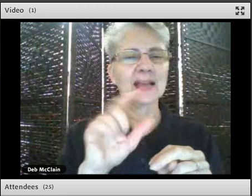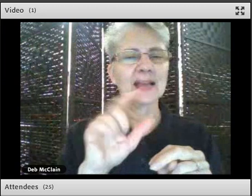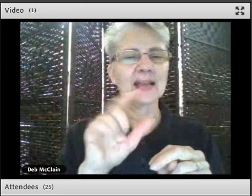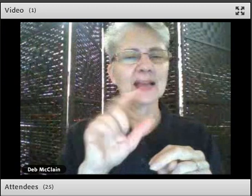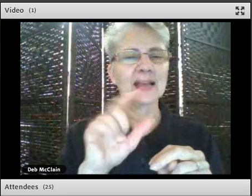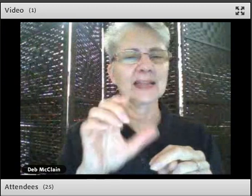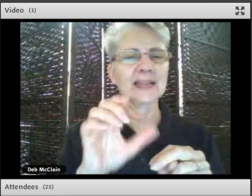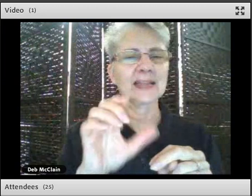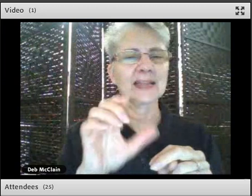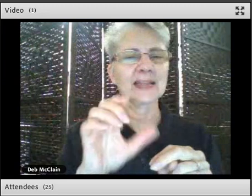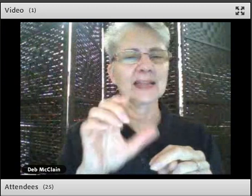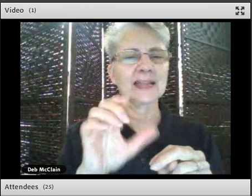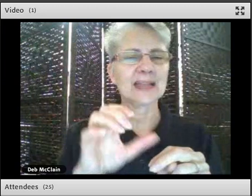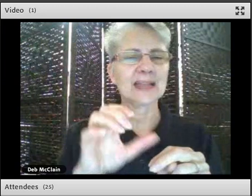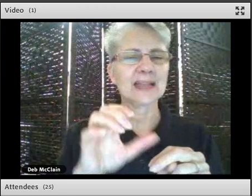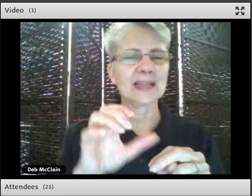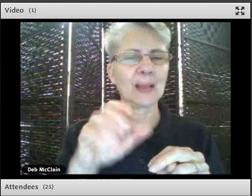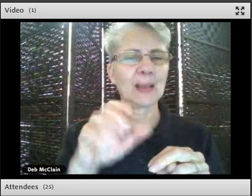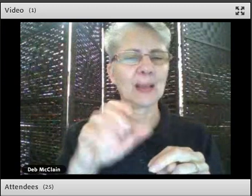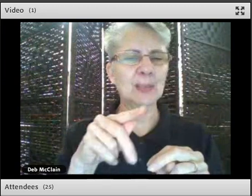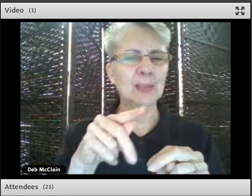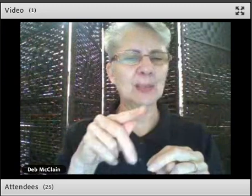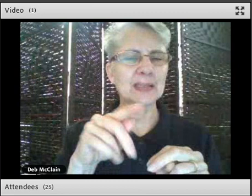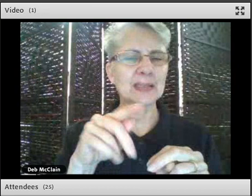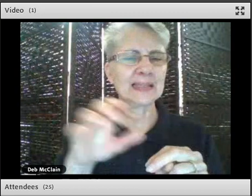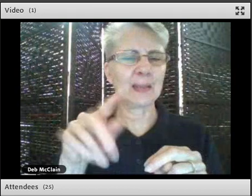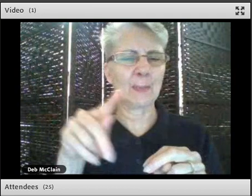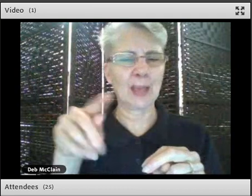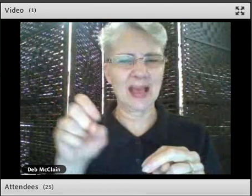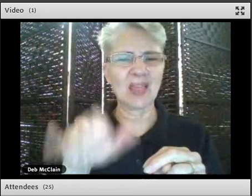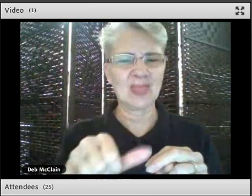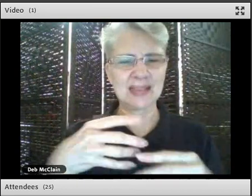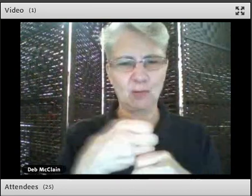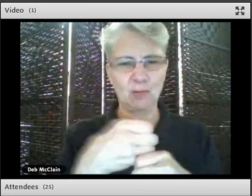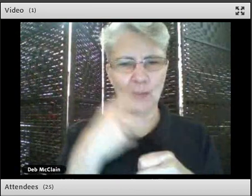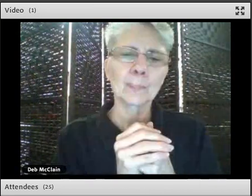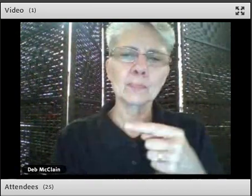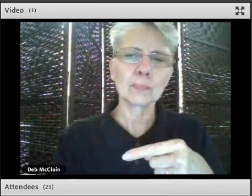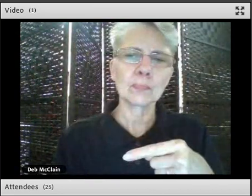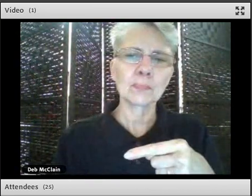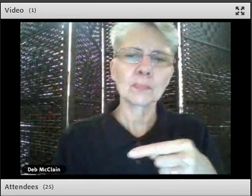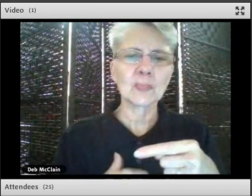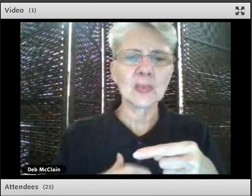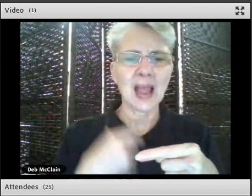So, when there's a reference for those, we have that particular icon.